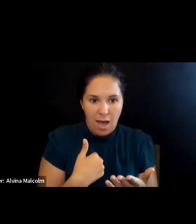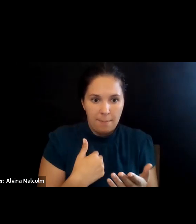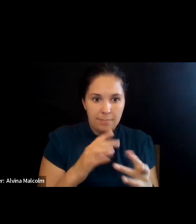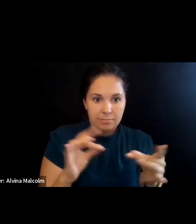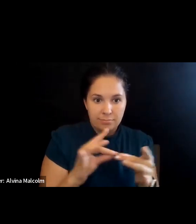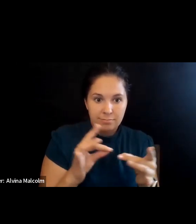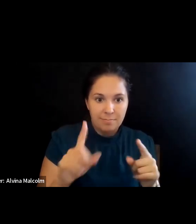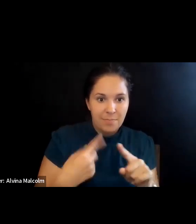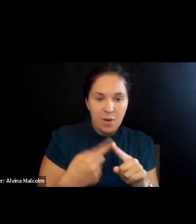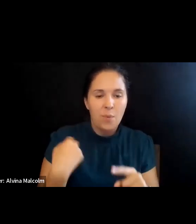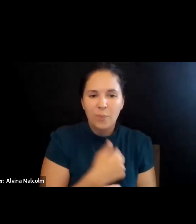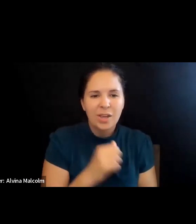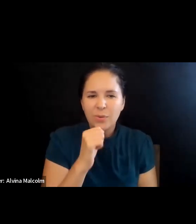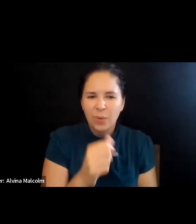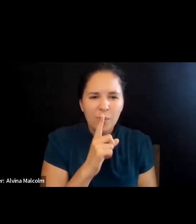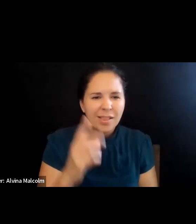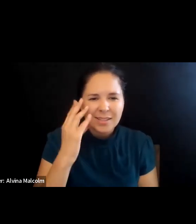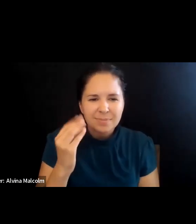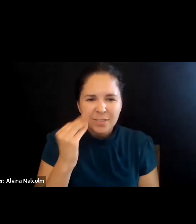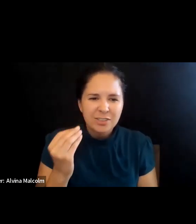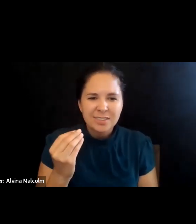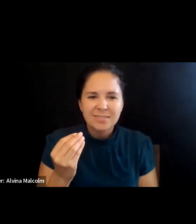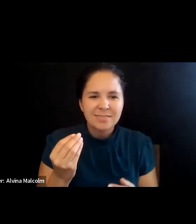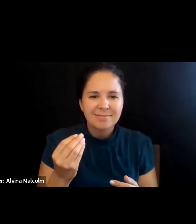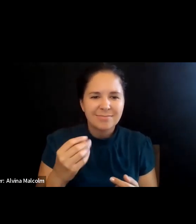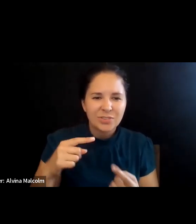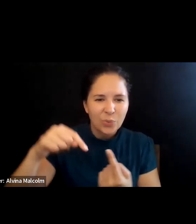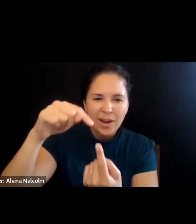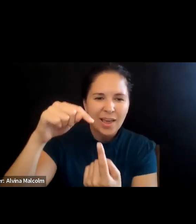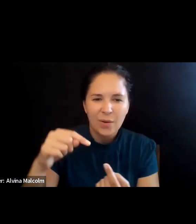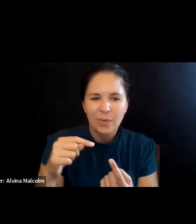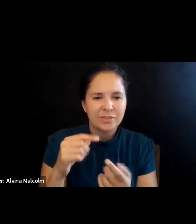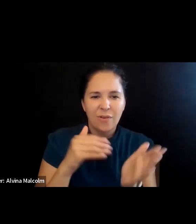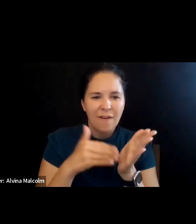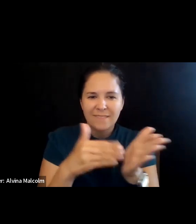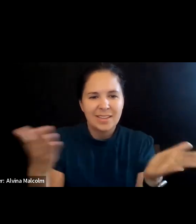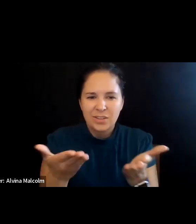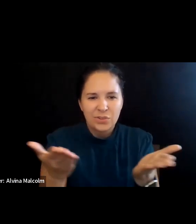a tornado. It could be something else. Don't get stuck on what I'm speaking